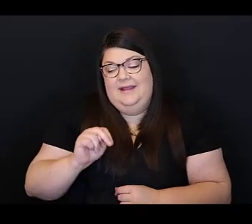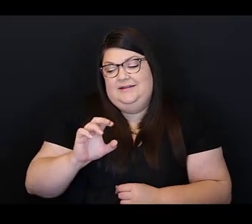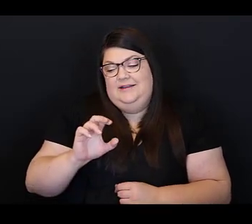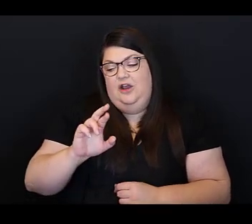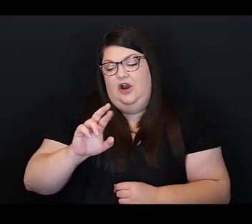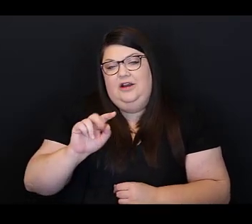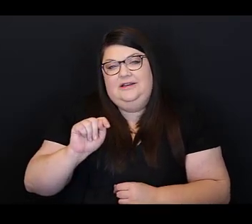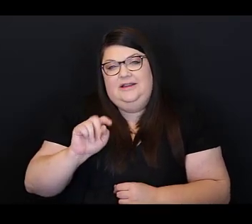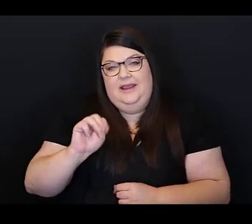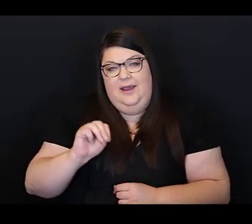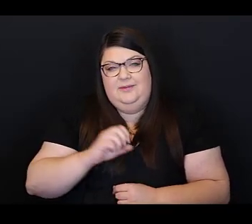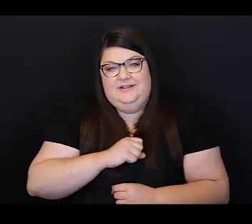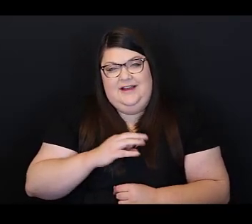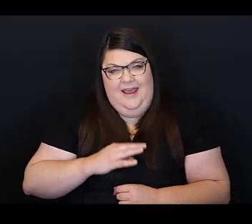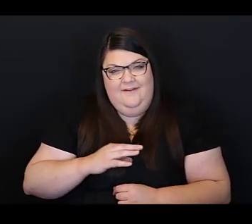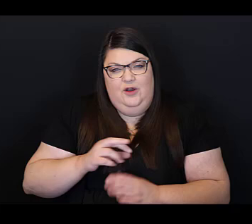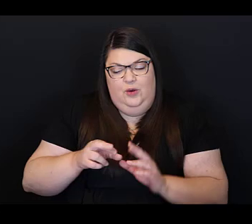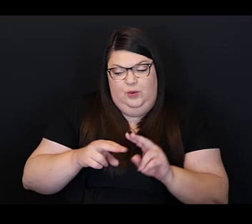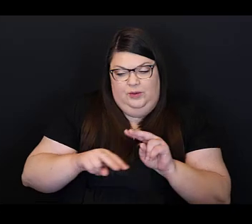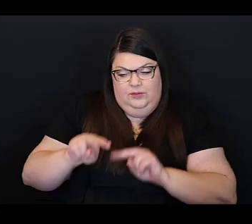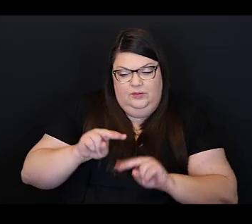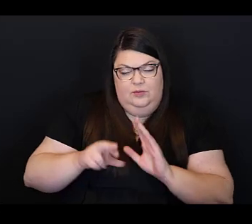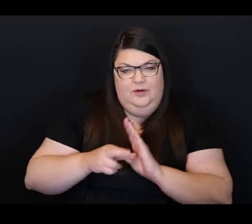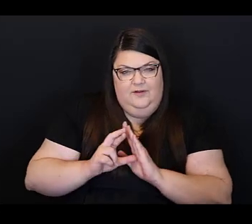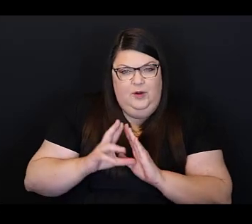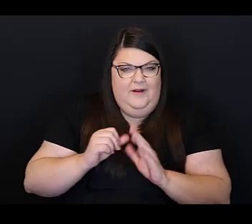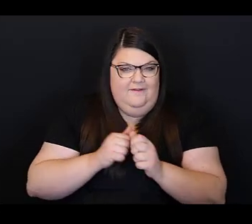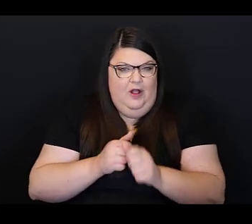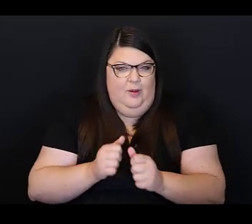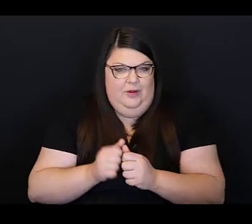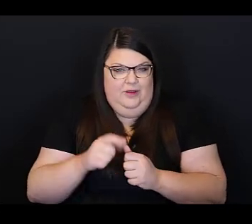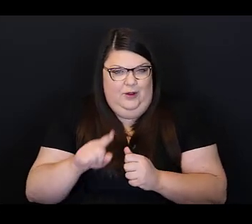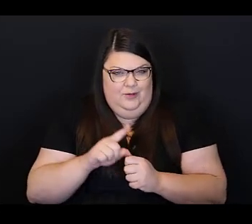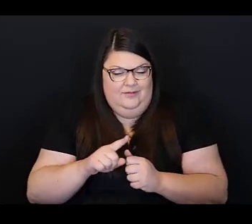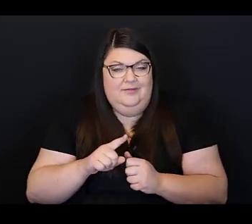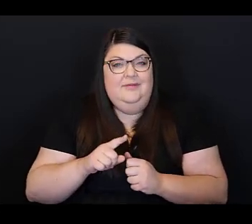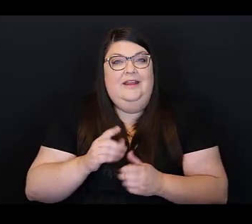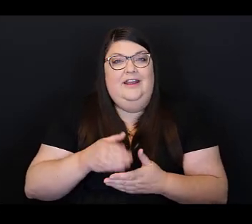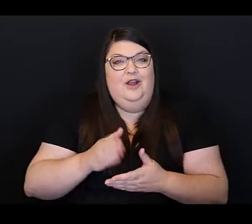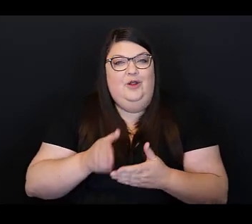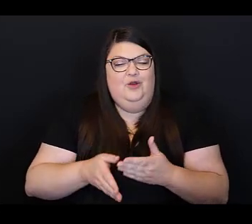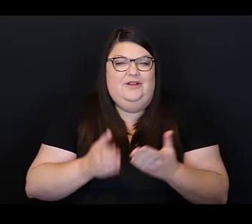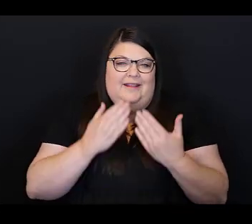will review the submission and follow up with you if there are any questions. Conclusion. Thank you